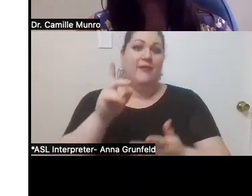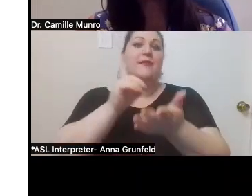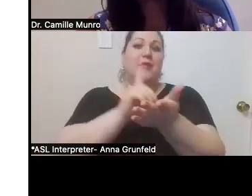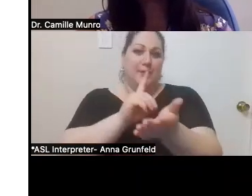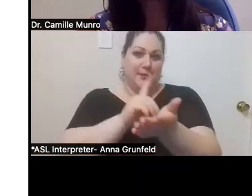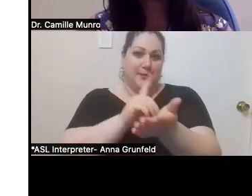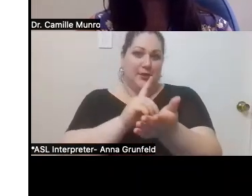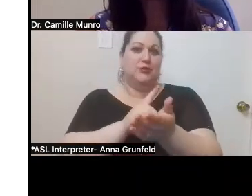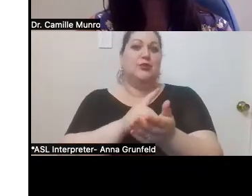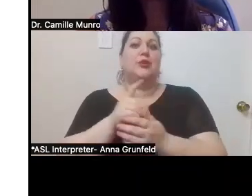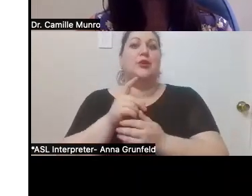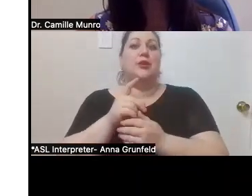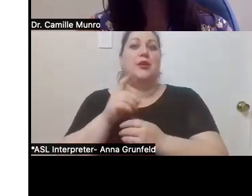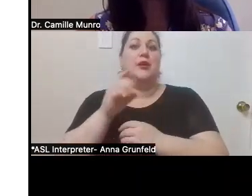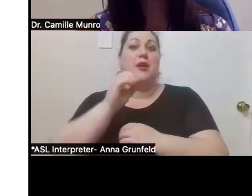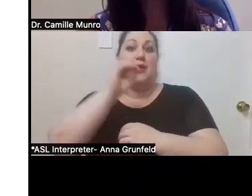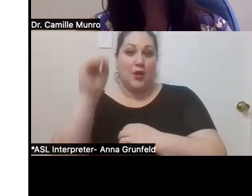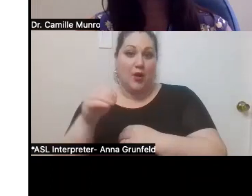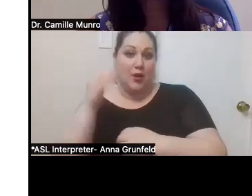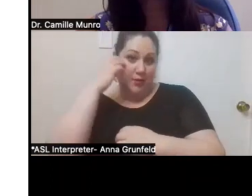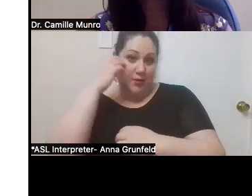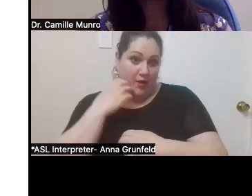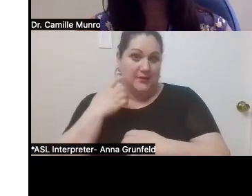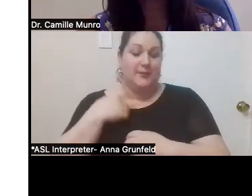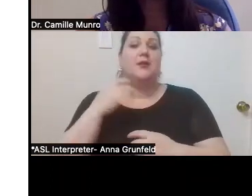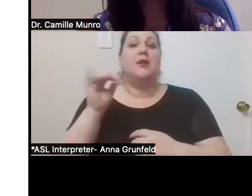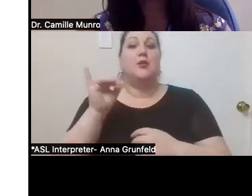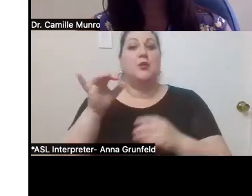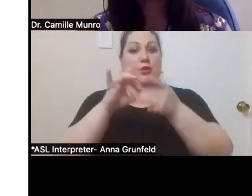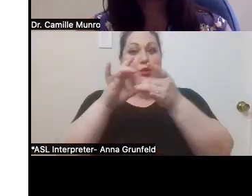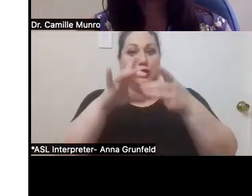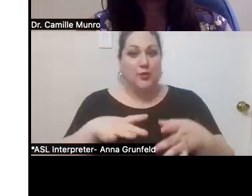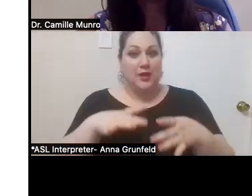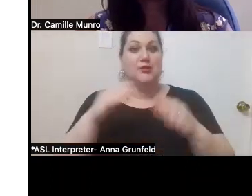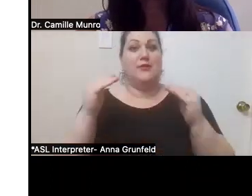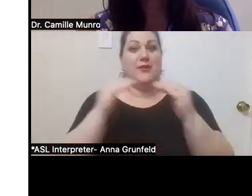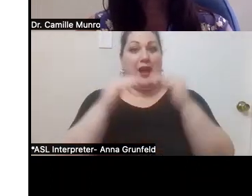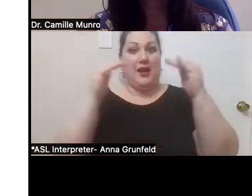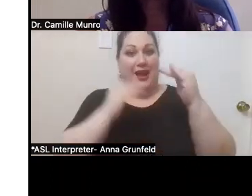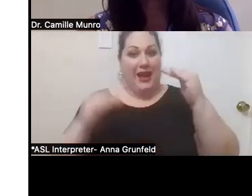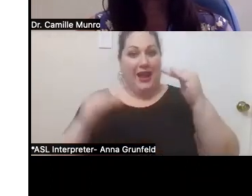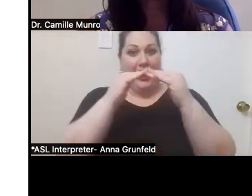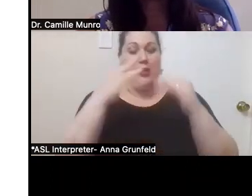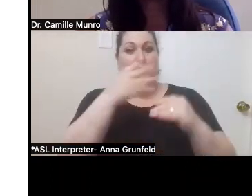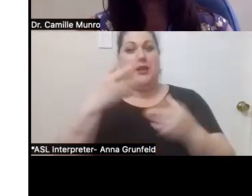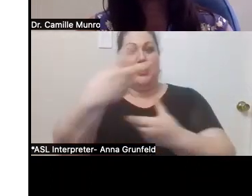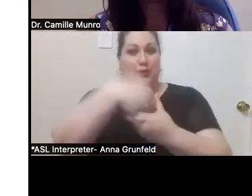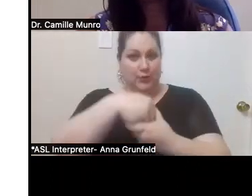Equity, Diversity, Inclusion for the Department of Medicine at the University of Ottawa.